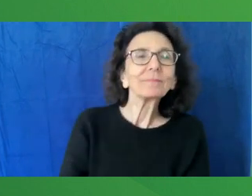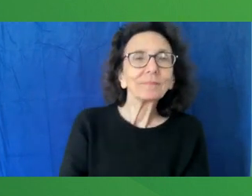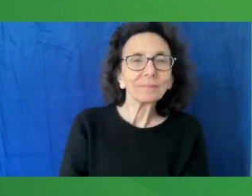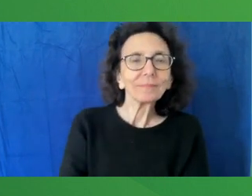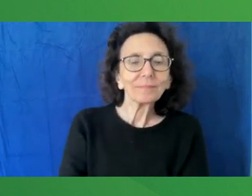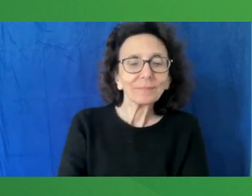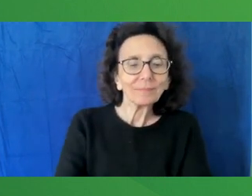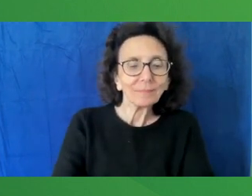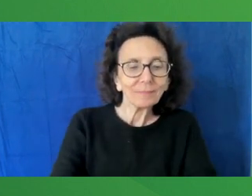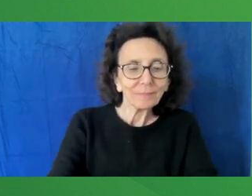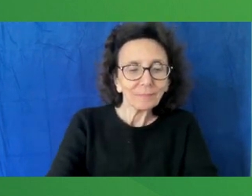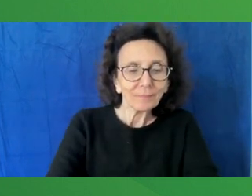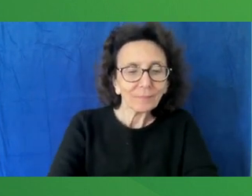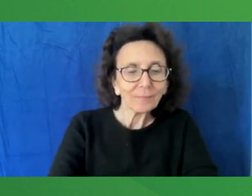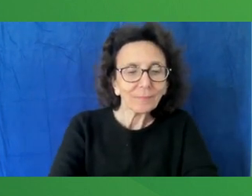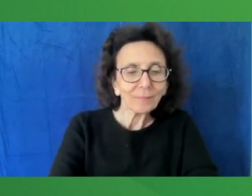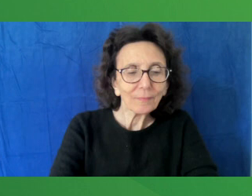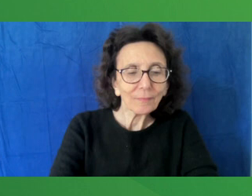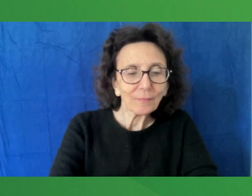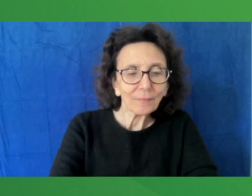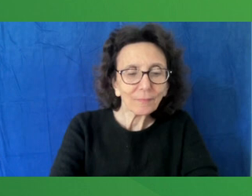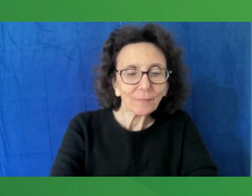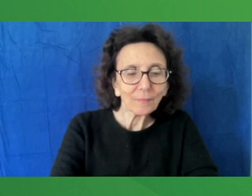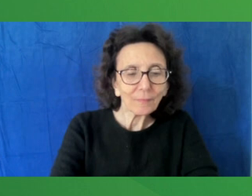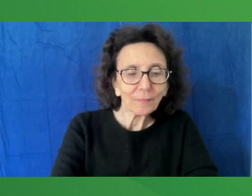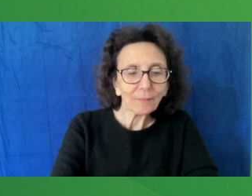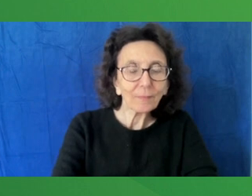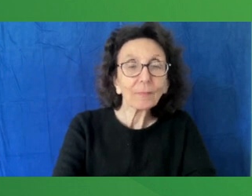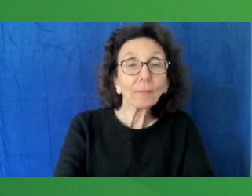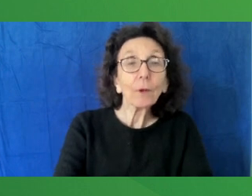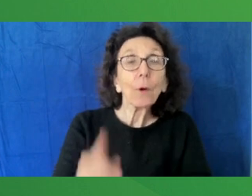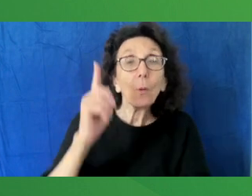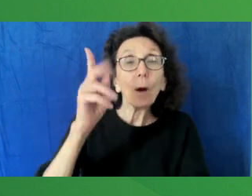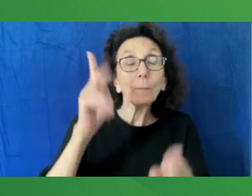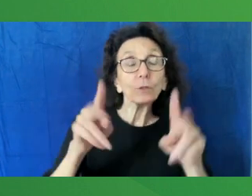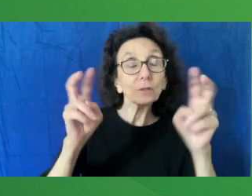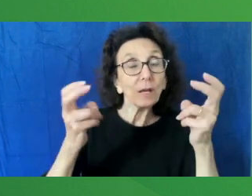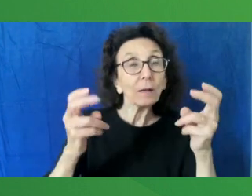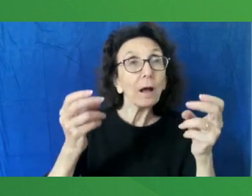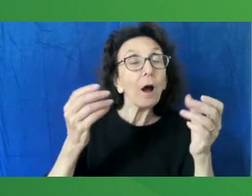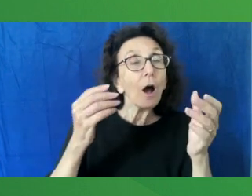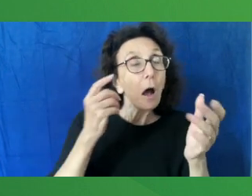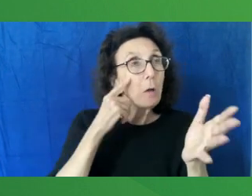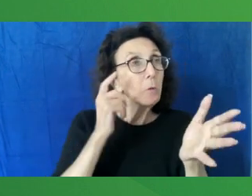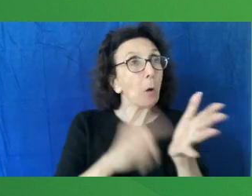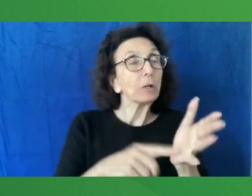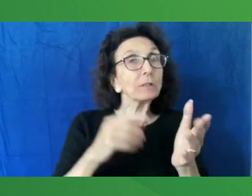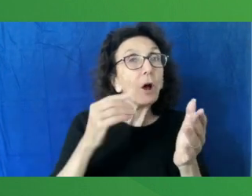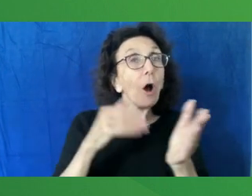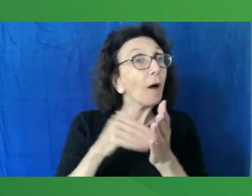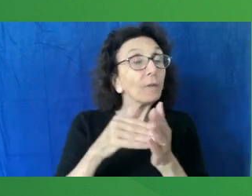So I see that a lot of fires are caused by lightning, is something that was noticed.